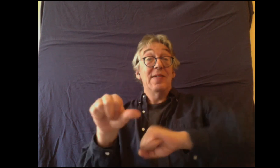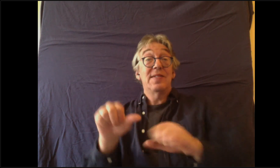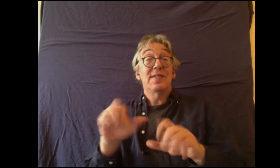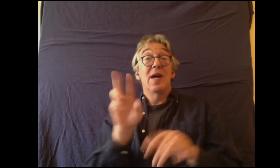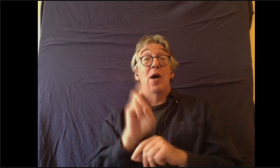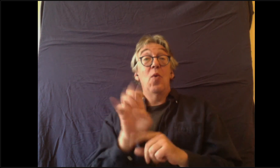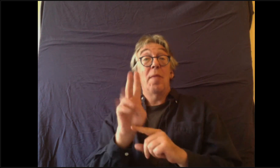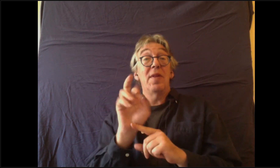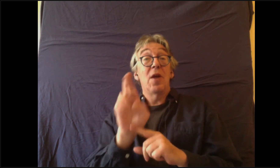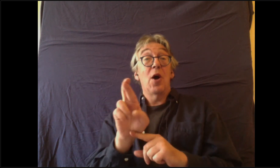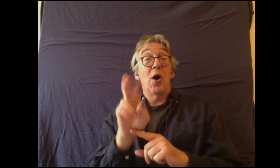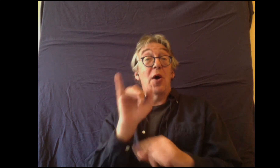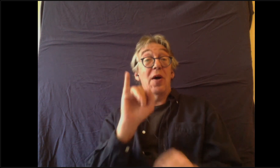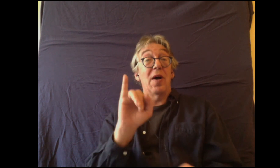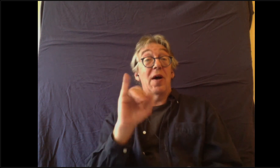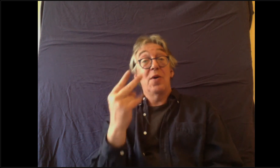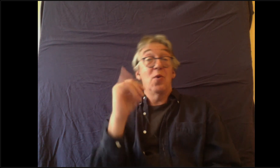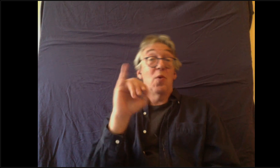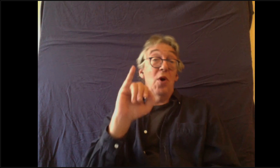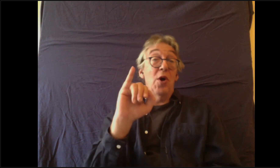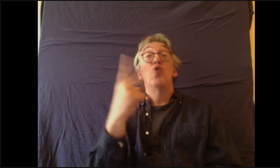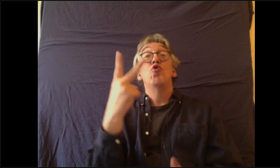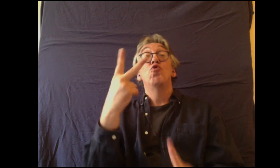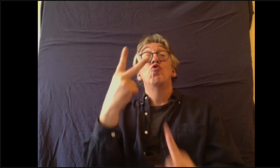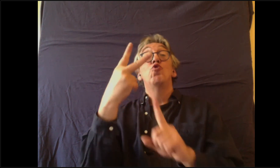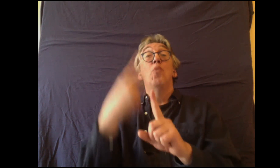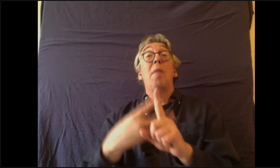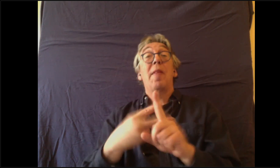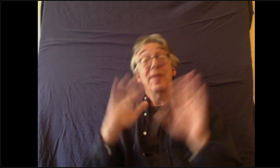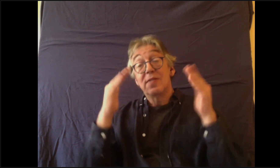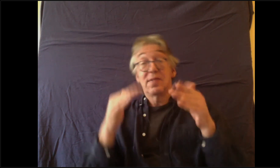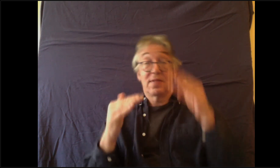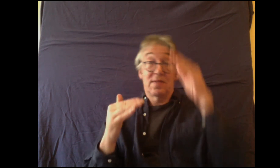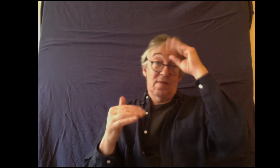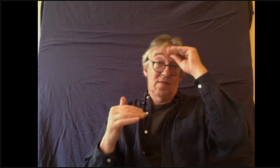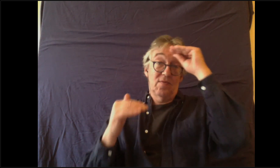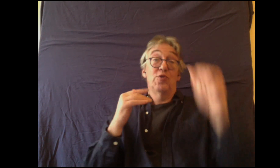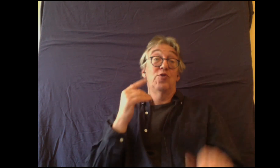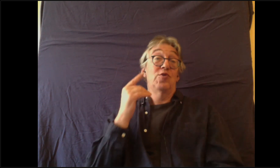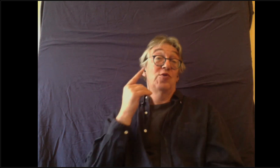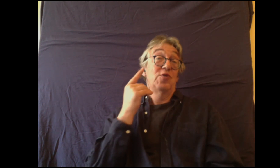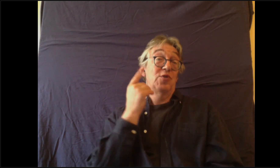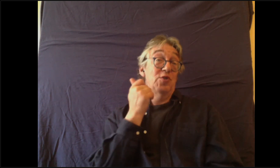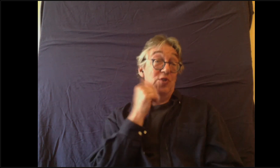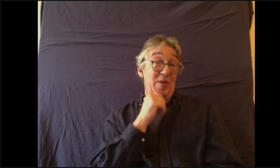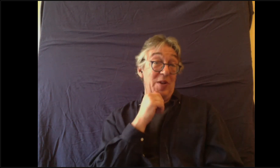And it'll be related to gender. Have a lovely day and thank you again.